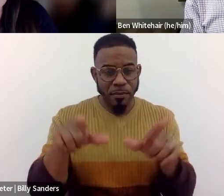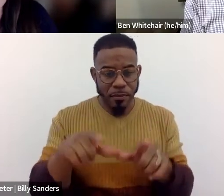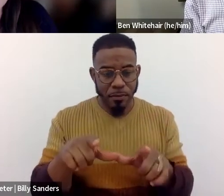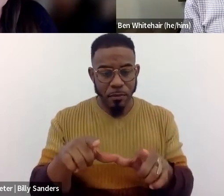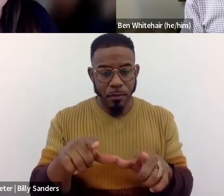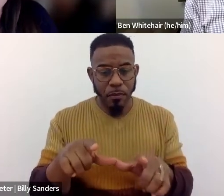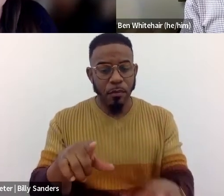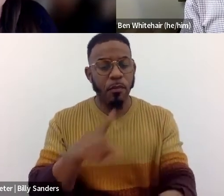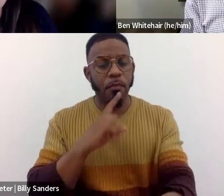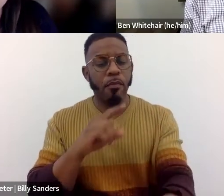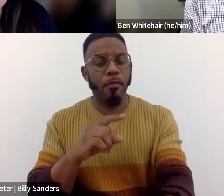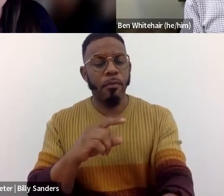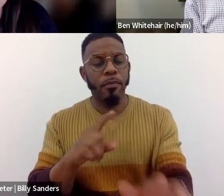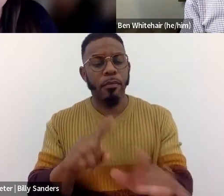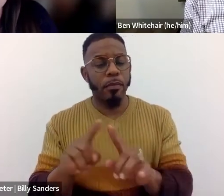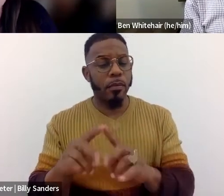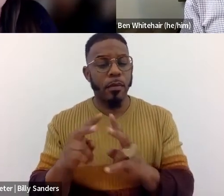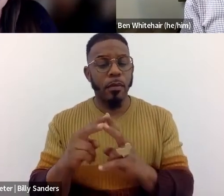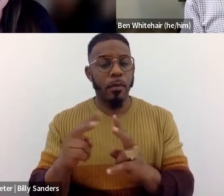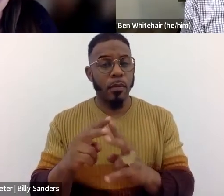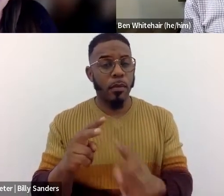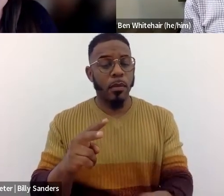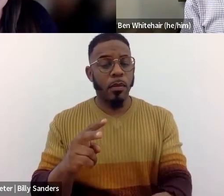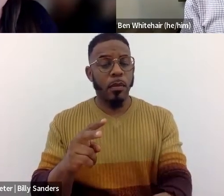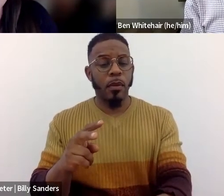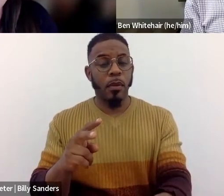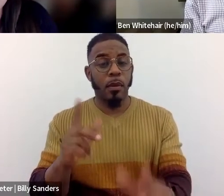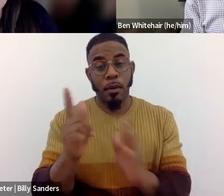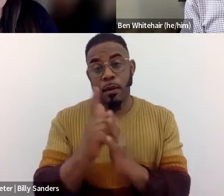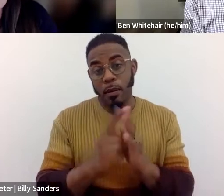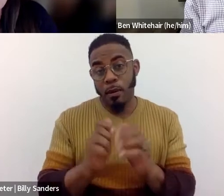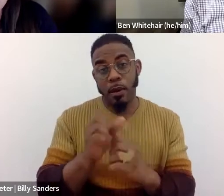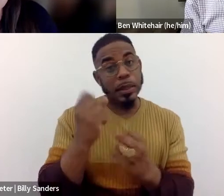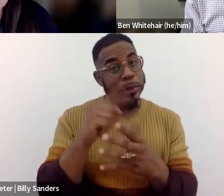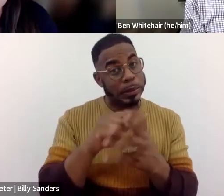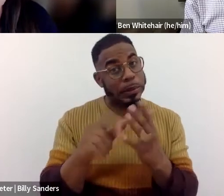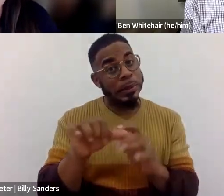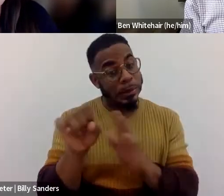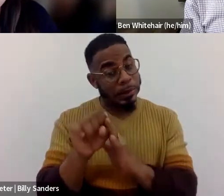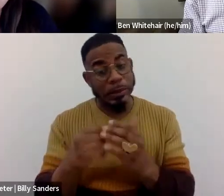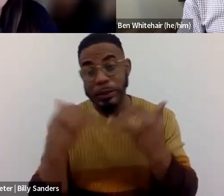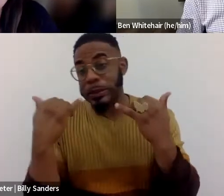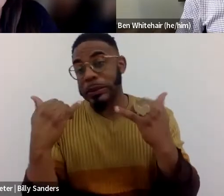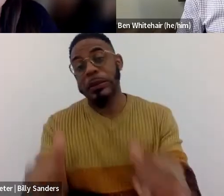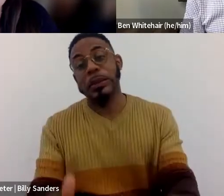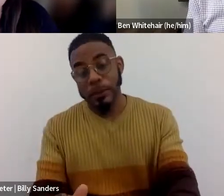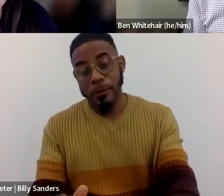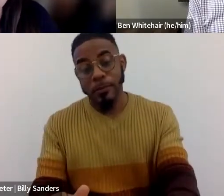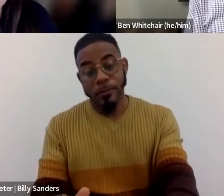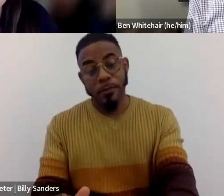but they're very much legal in a number of states and they can enforce them even